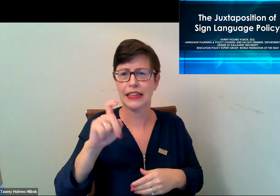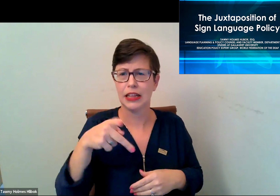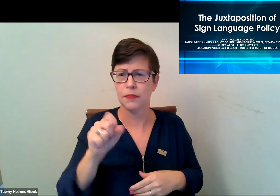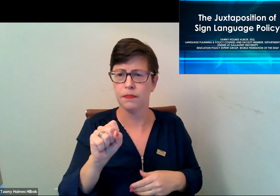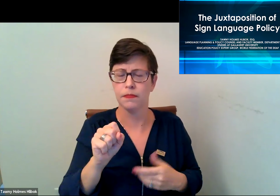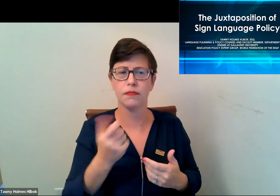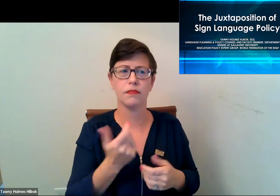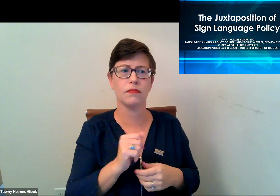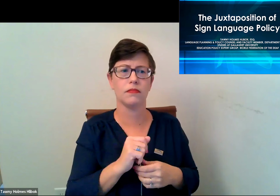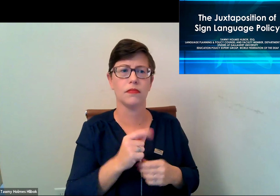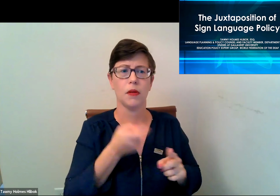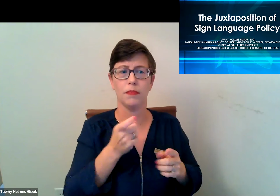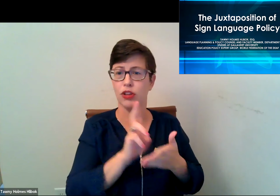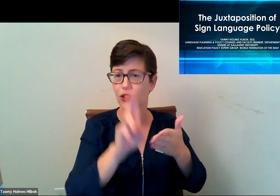i'm going to talk with you about next steps.